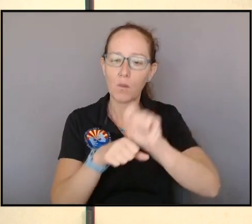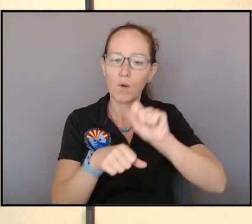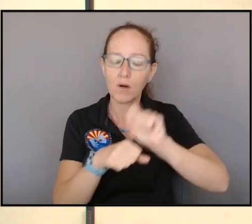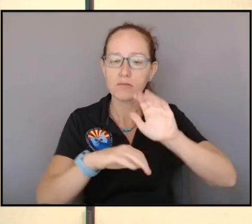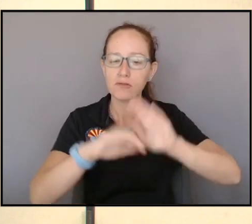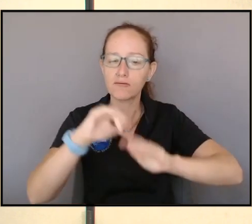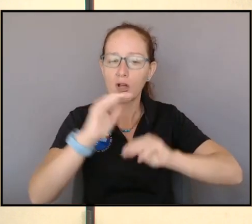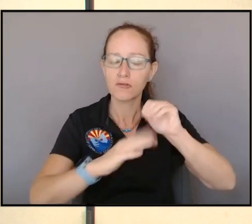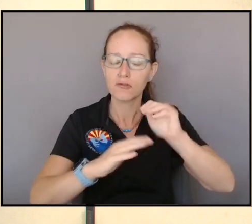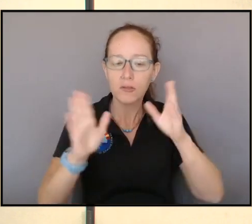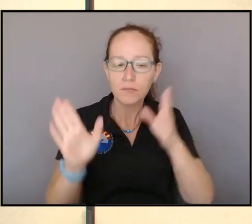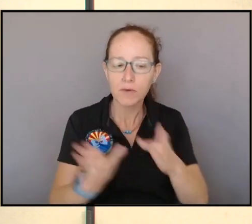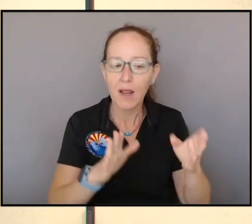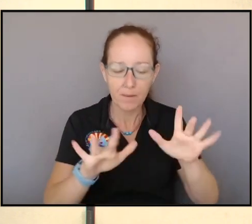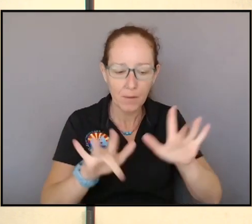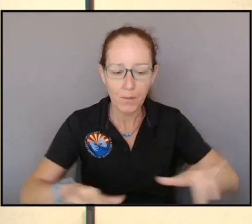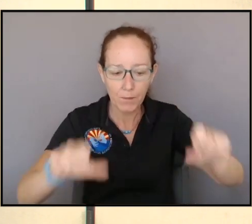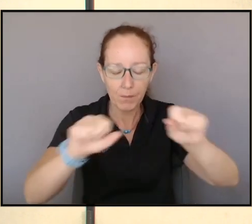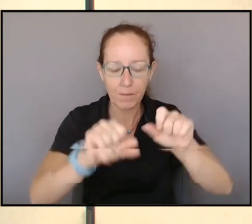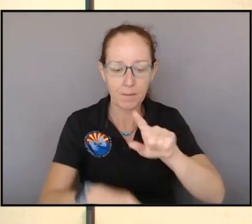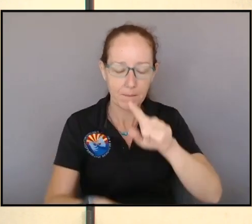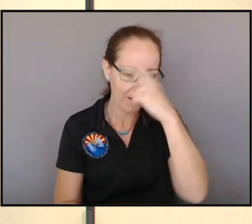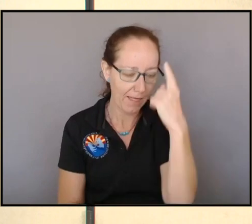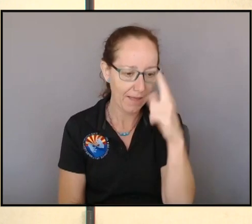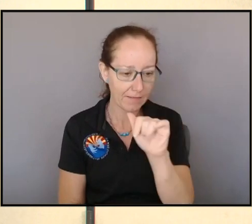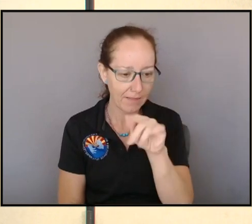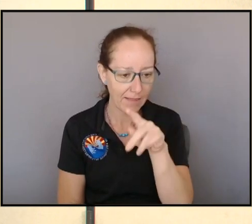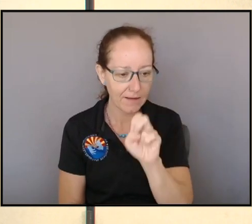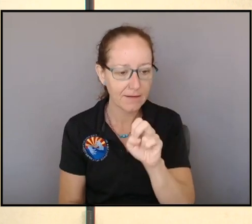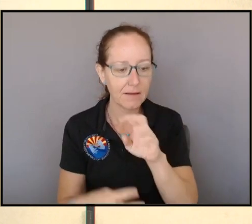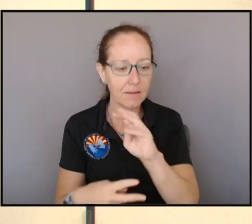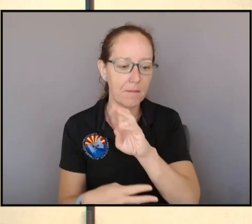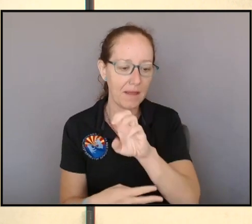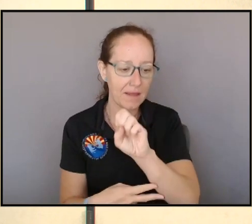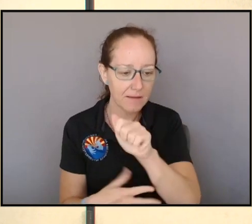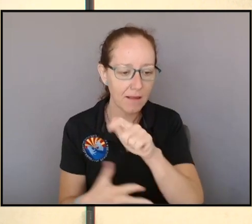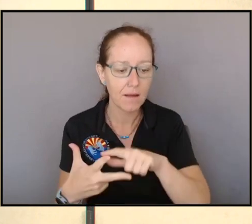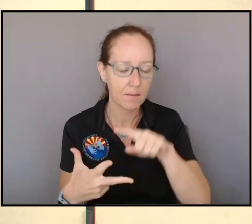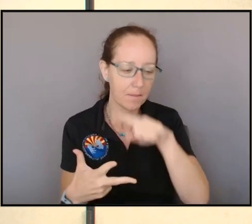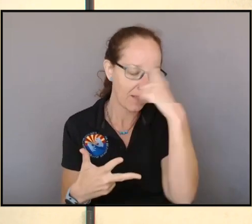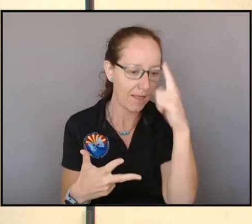Black Lake, and Hidden Lake. Talking to the folks that are